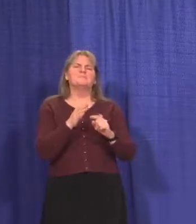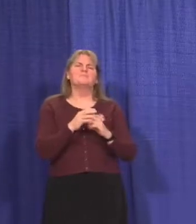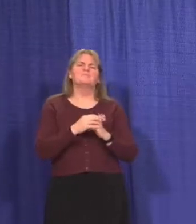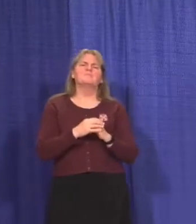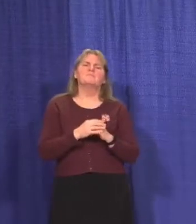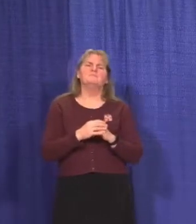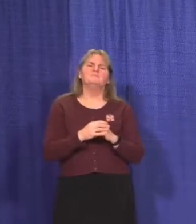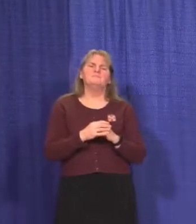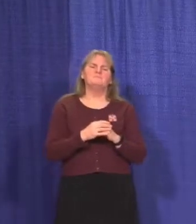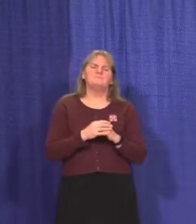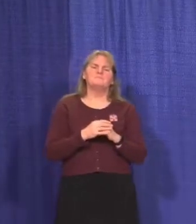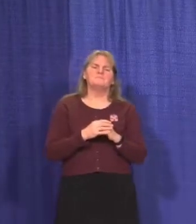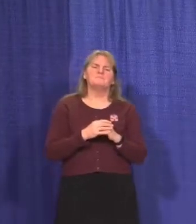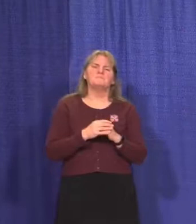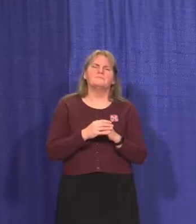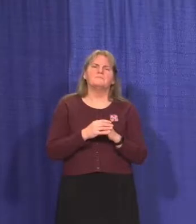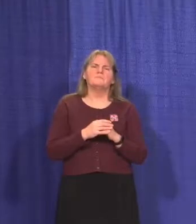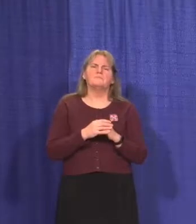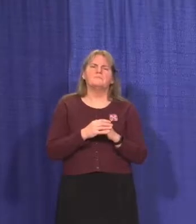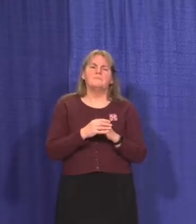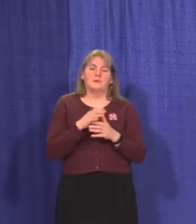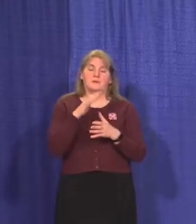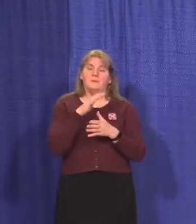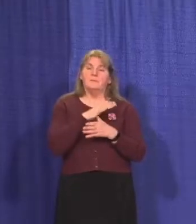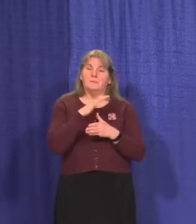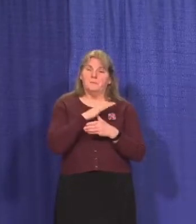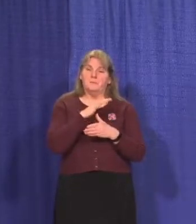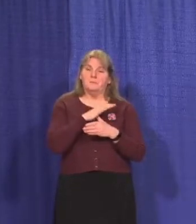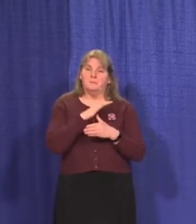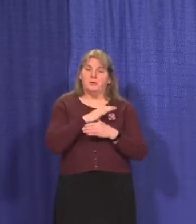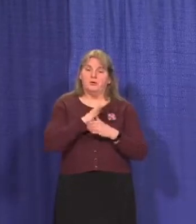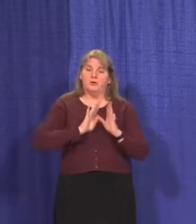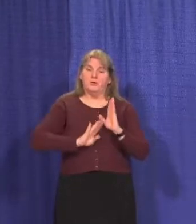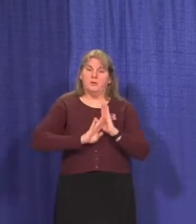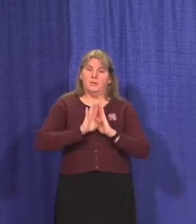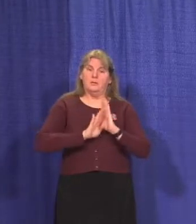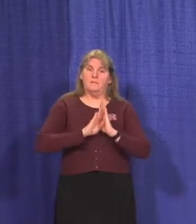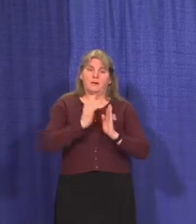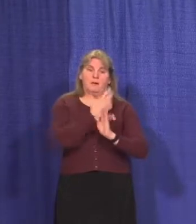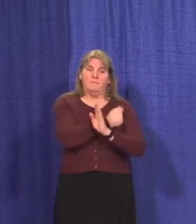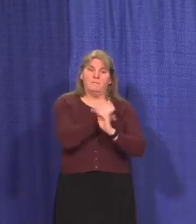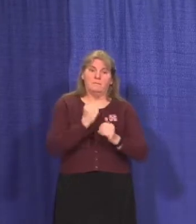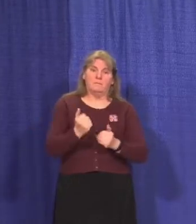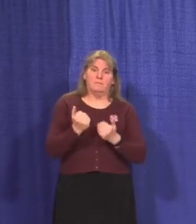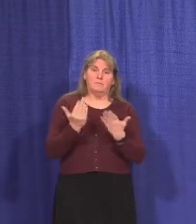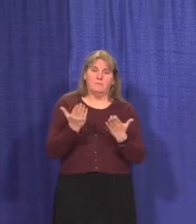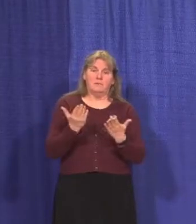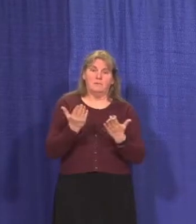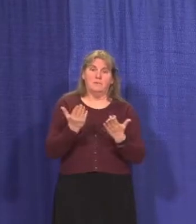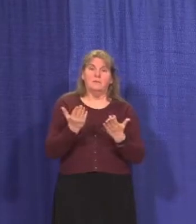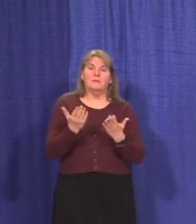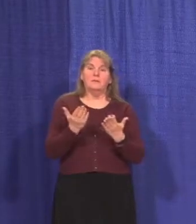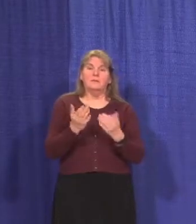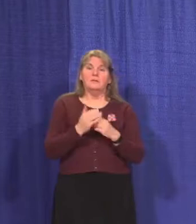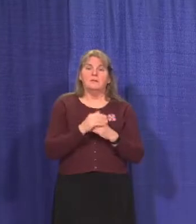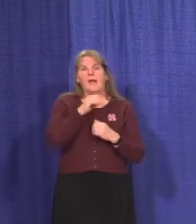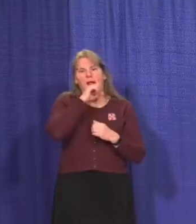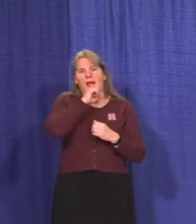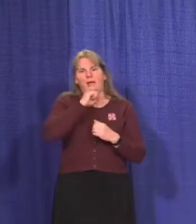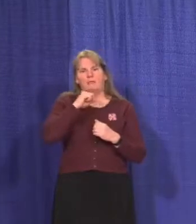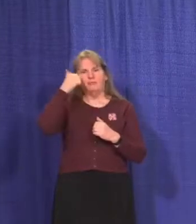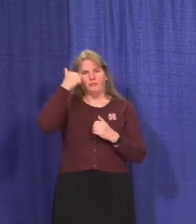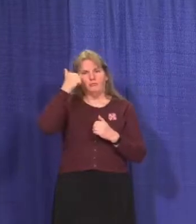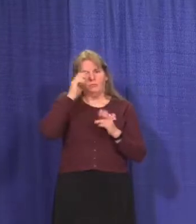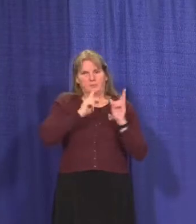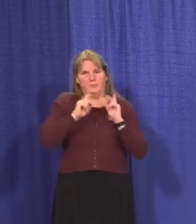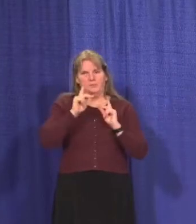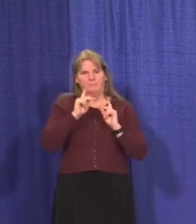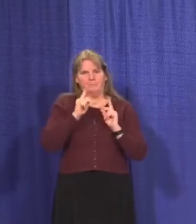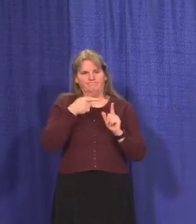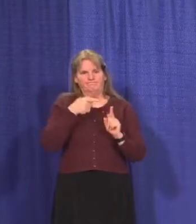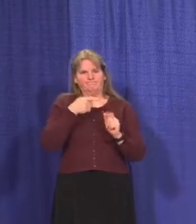priority.